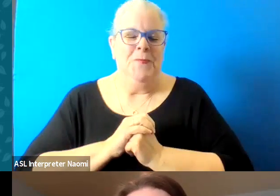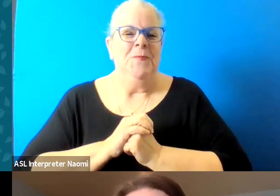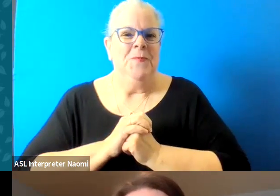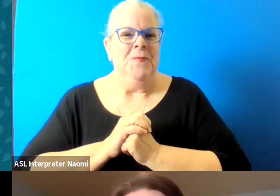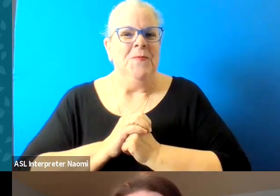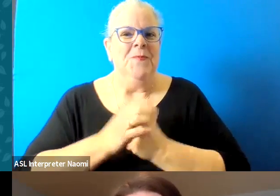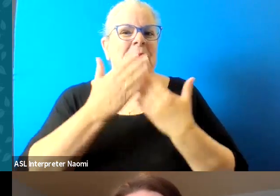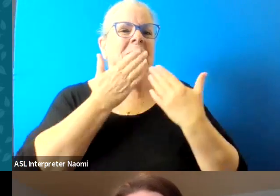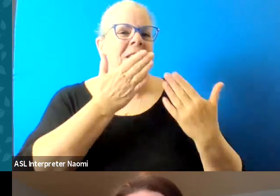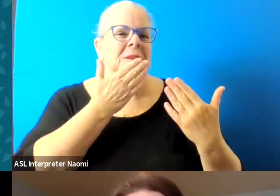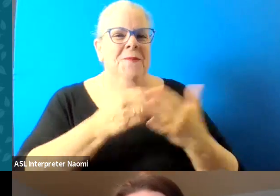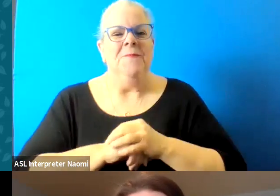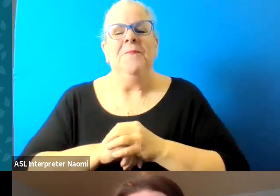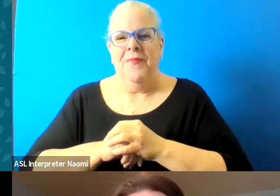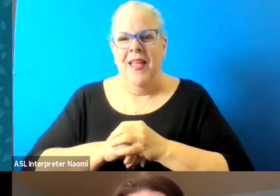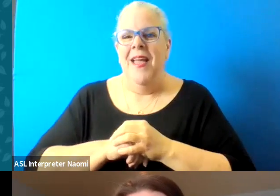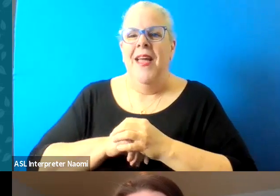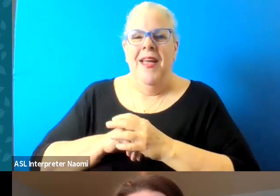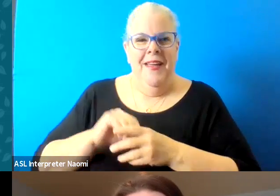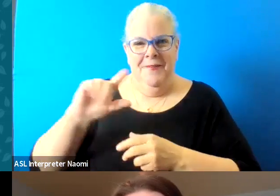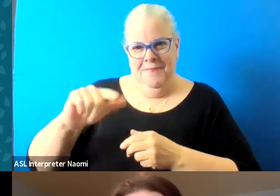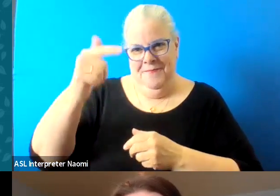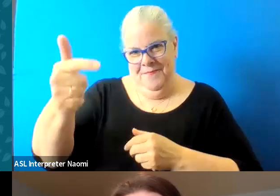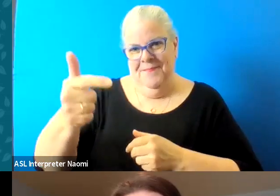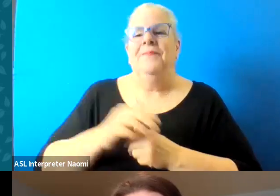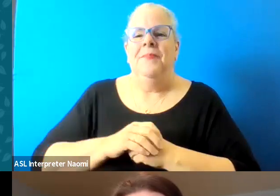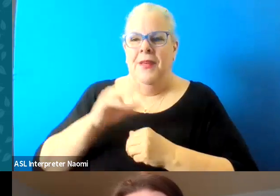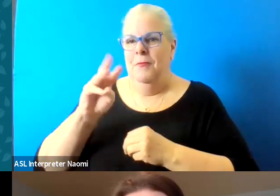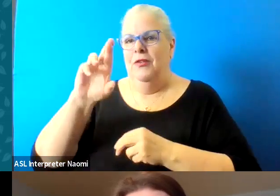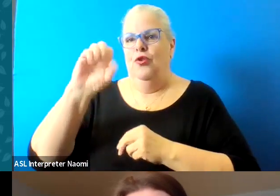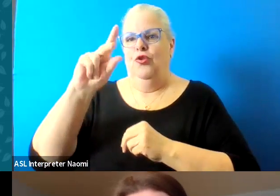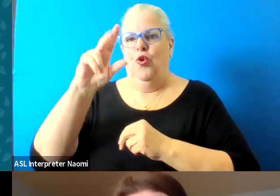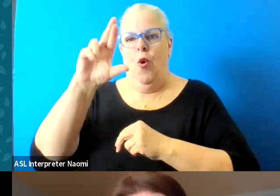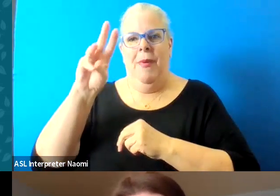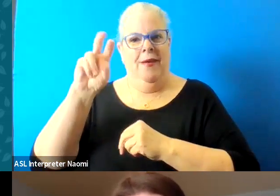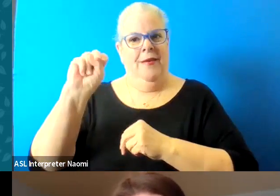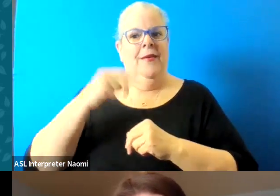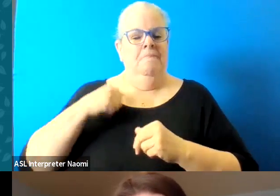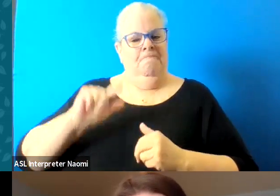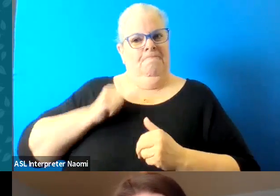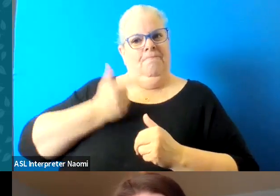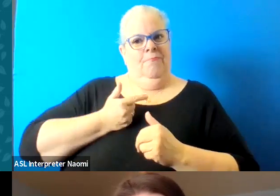And then I guess. - Mr. Skorman. Okay, I'm next. And I'm, you know, Richard Skorman